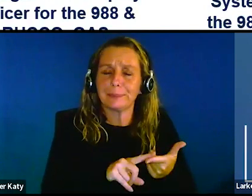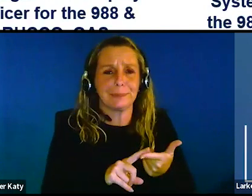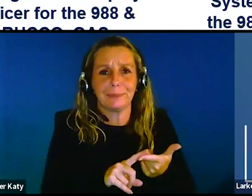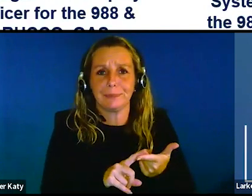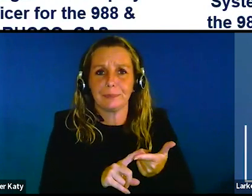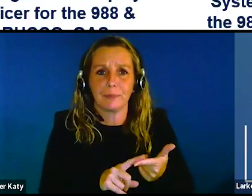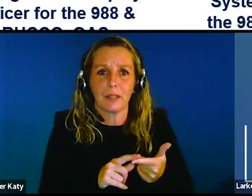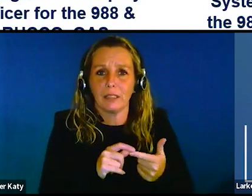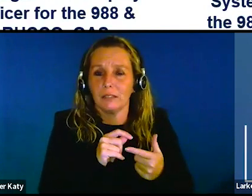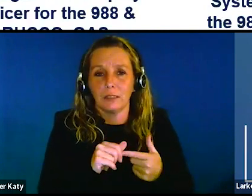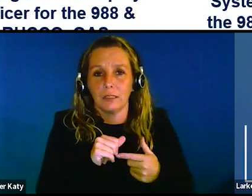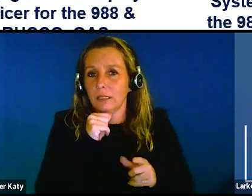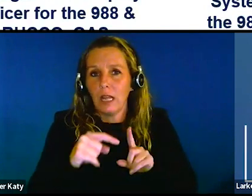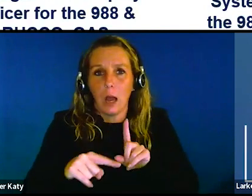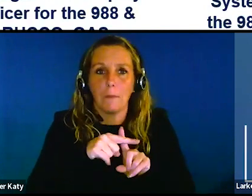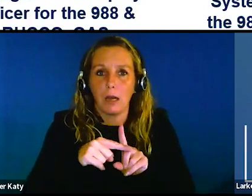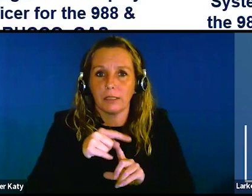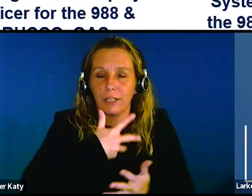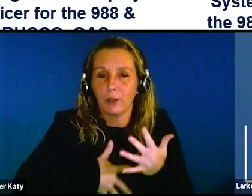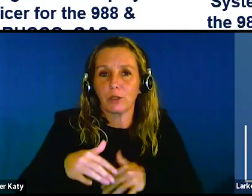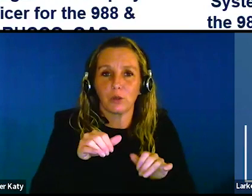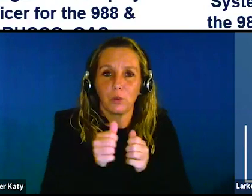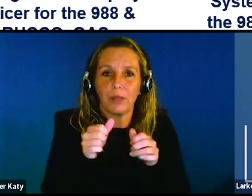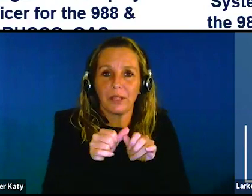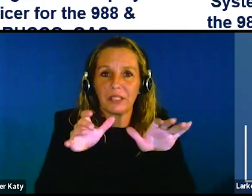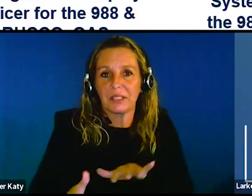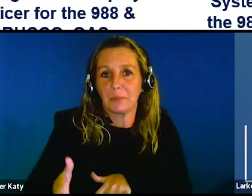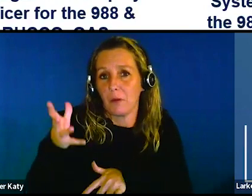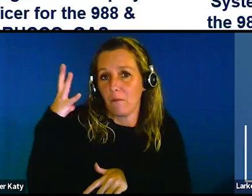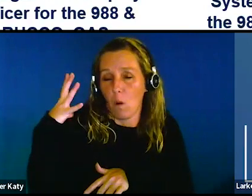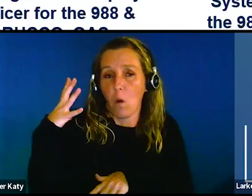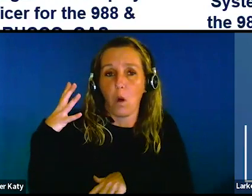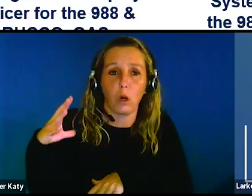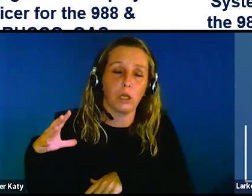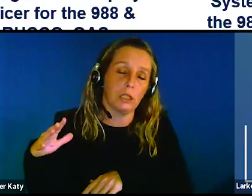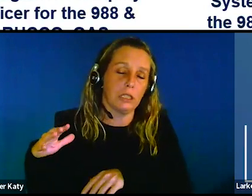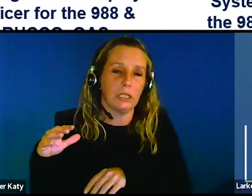not positive interactions with the system previously, the task become even more difficult.